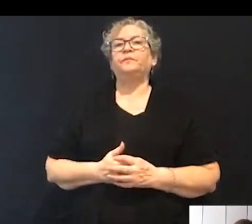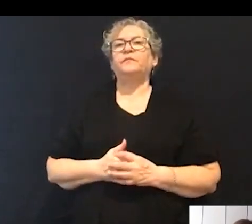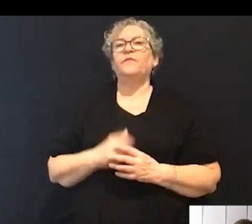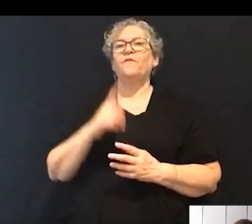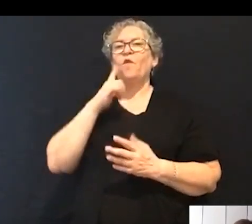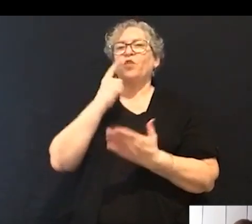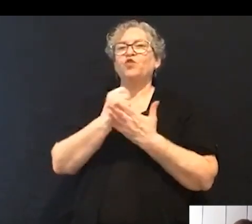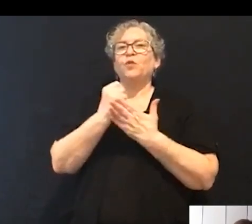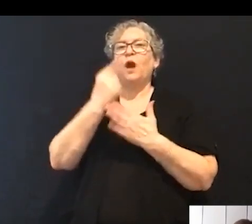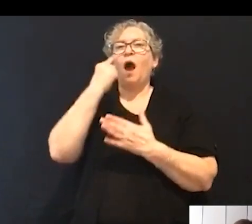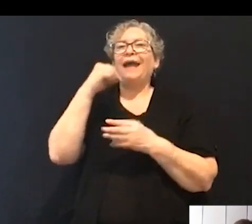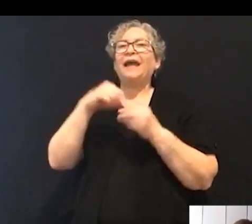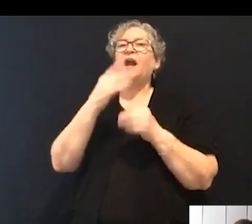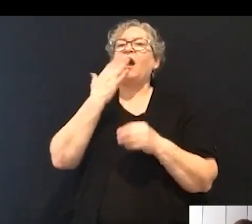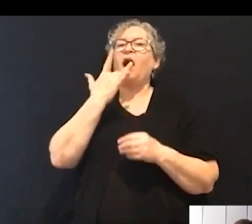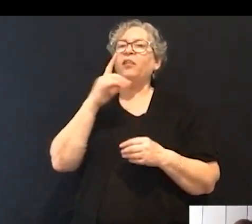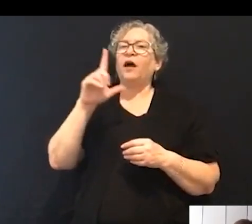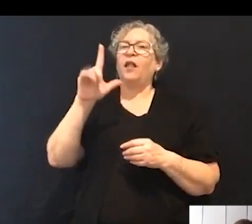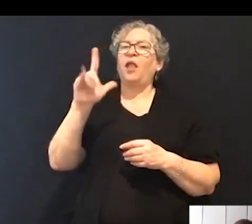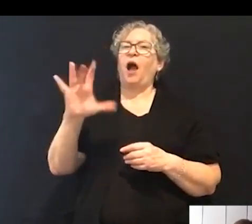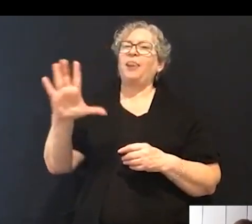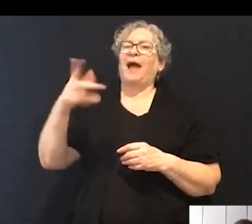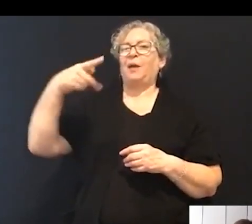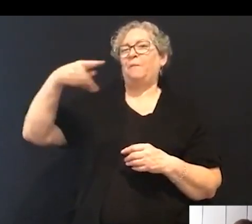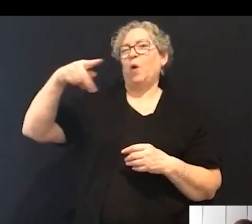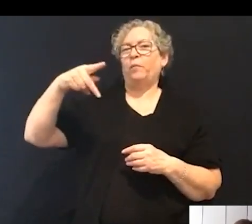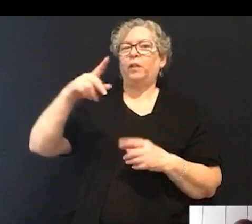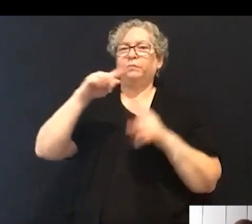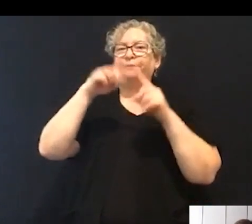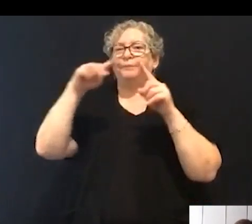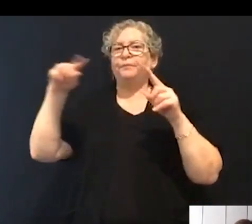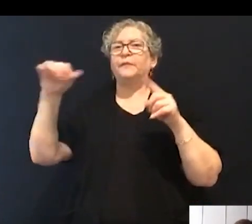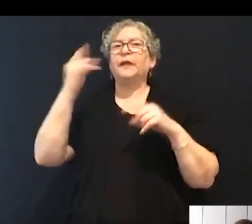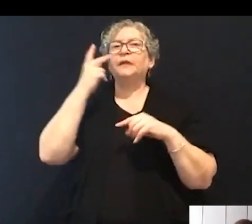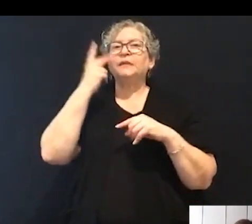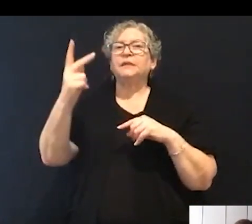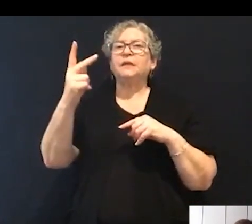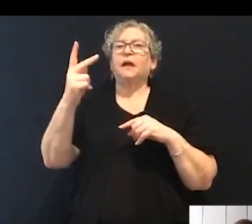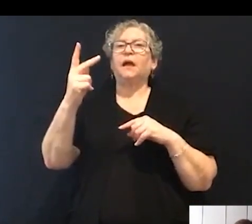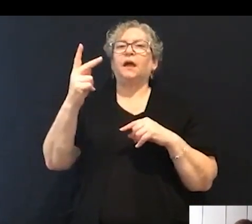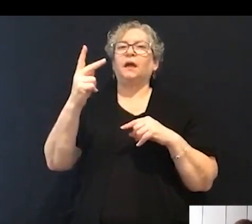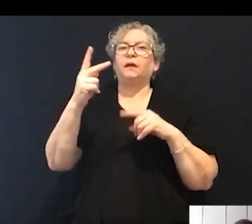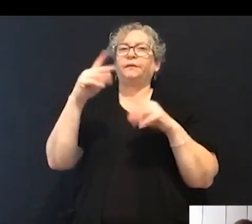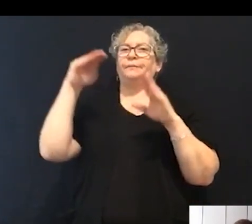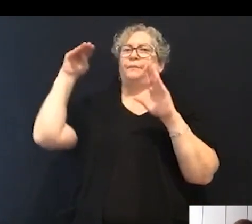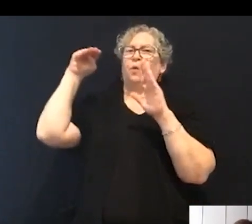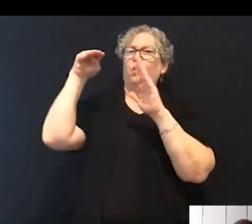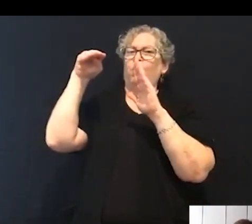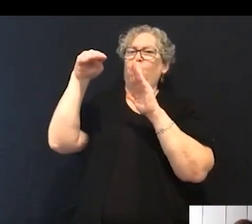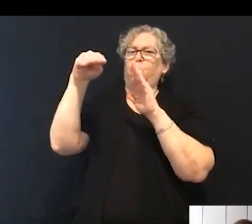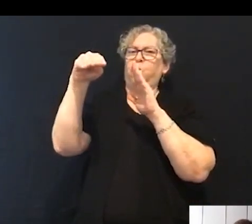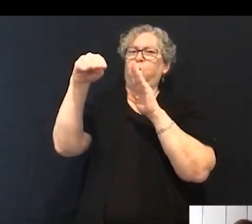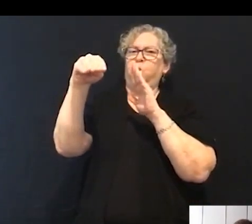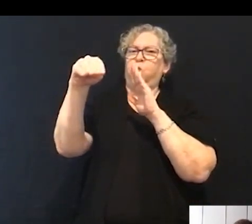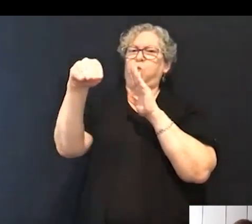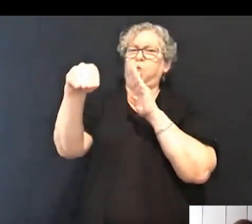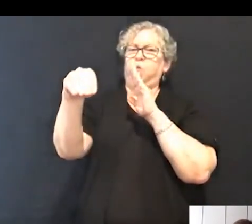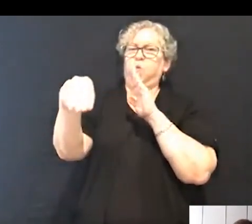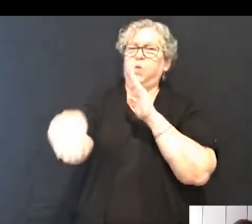And the lilac curve shows a slight but steady decline over time, over this up to nine months follow up.